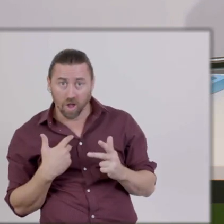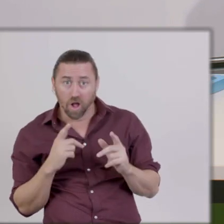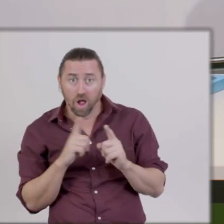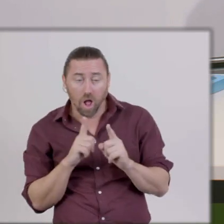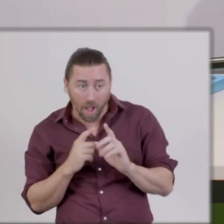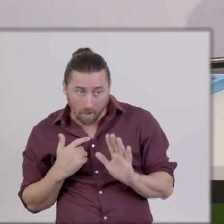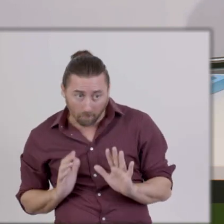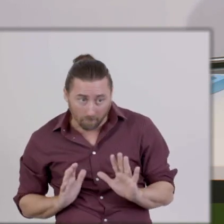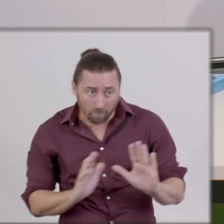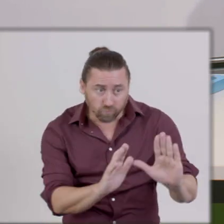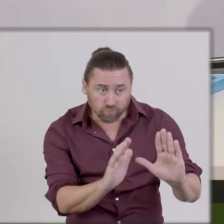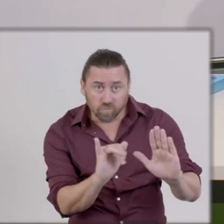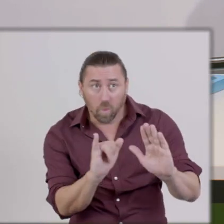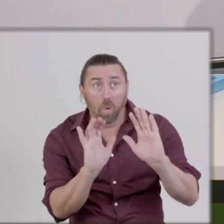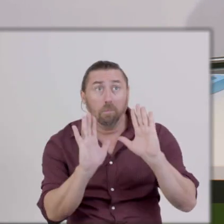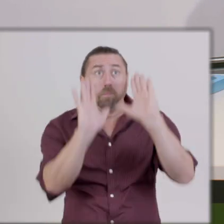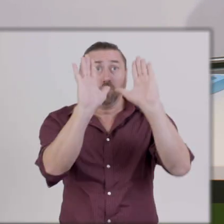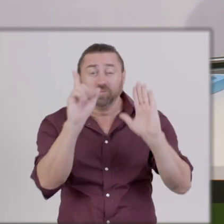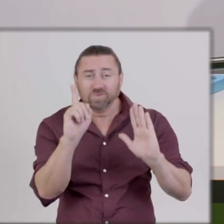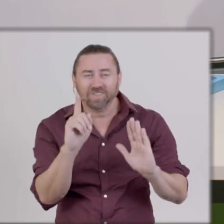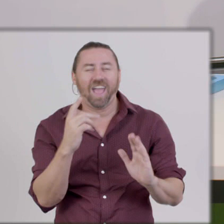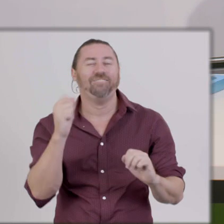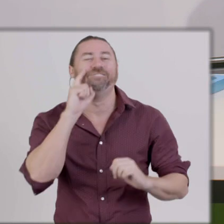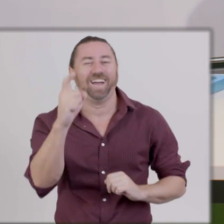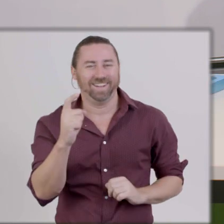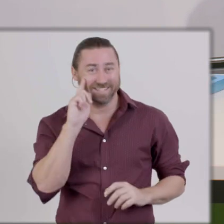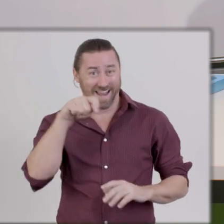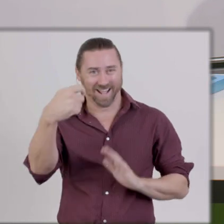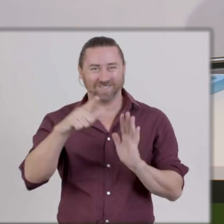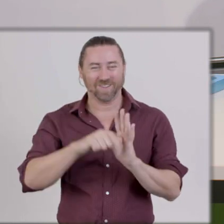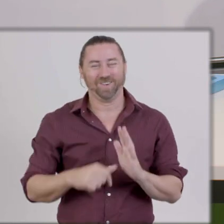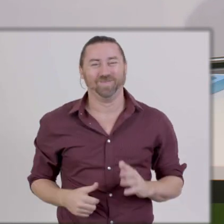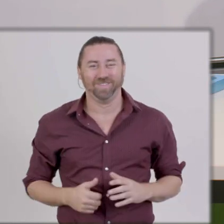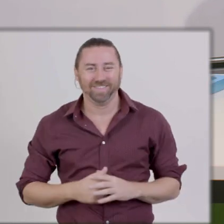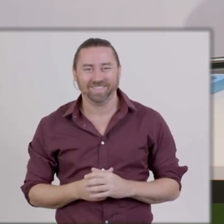Draw an arrow to show the direction of the push or pull. Have fun. I'll see you next time!